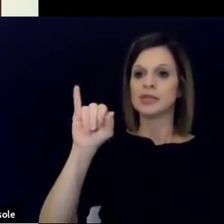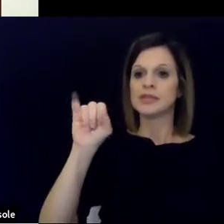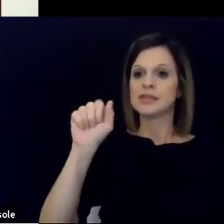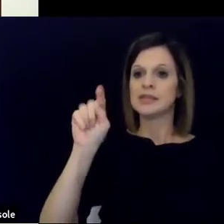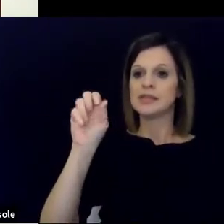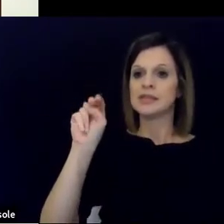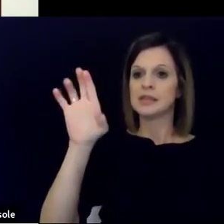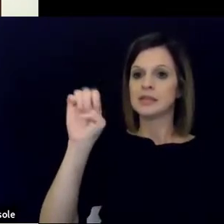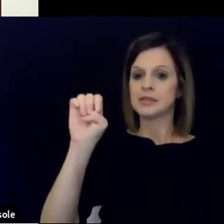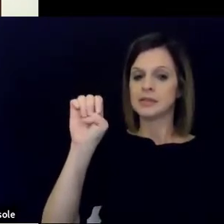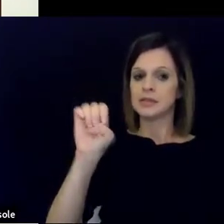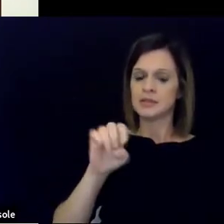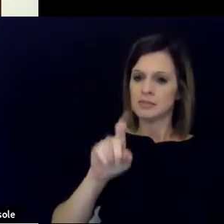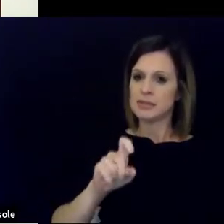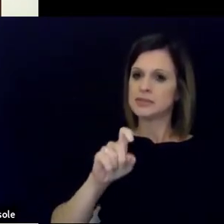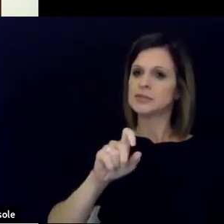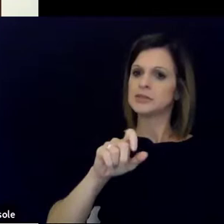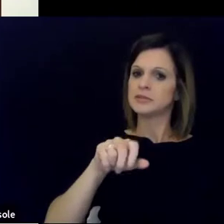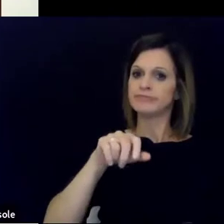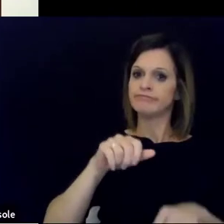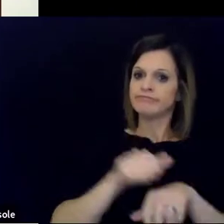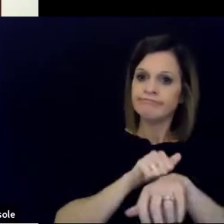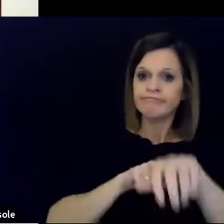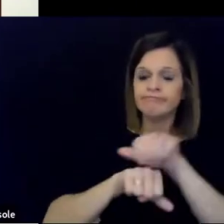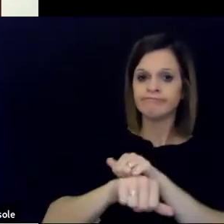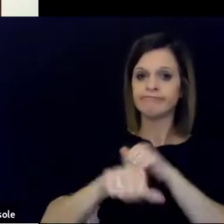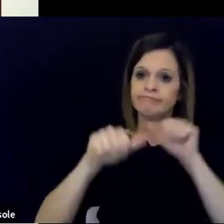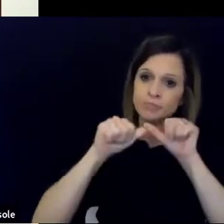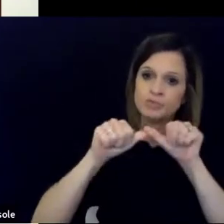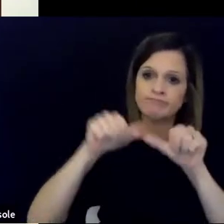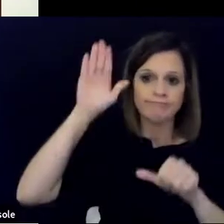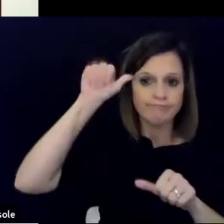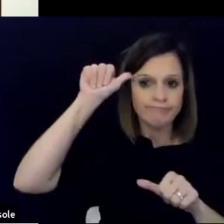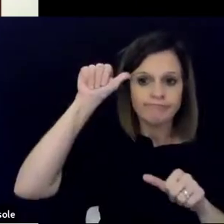And so, how can we teach kids to become more persistent